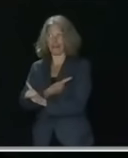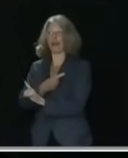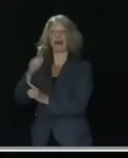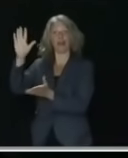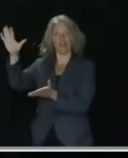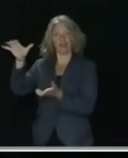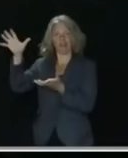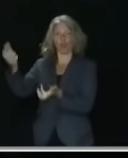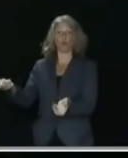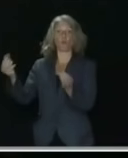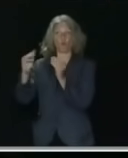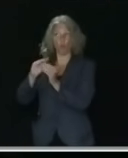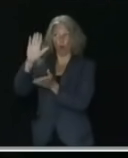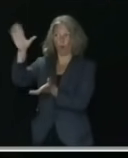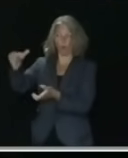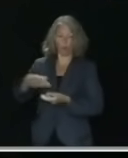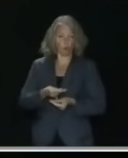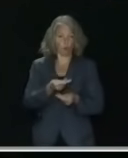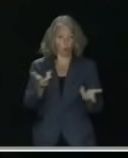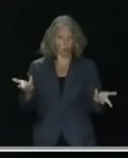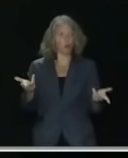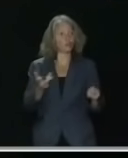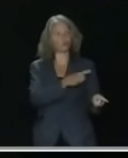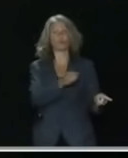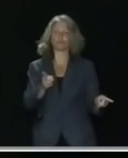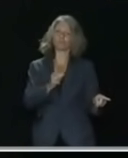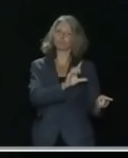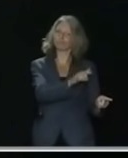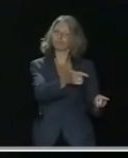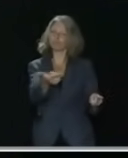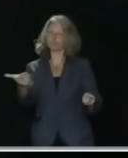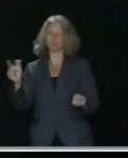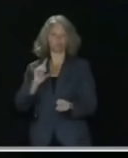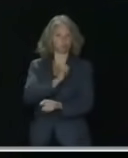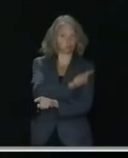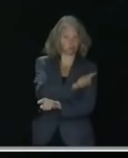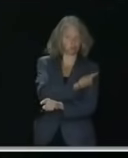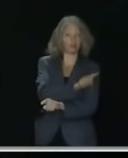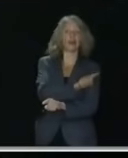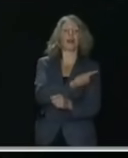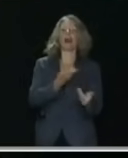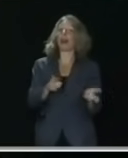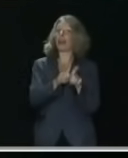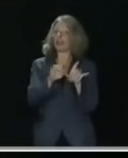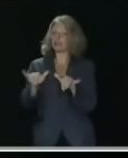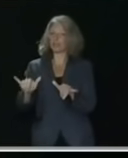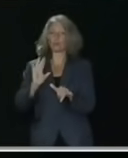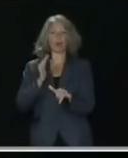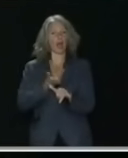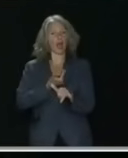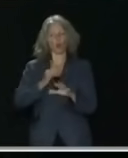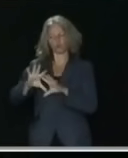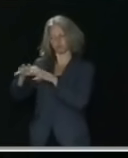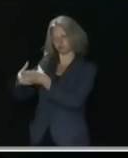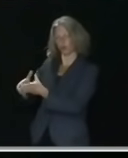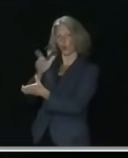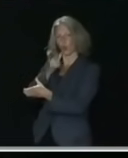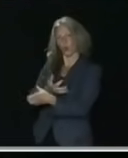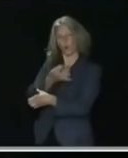THAN NOW, WITH VACCINE UP TAKE INCREASE, SUPPLY HAS INCREASED AND ROLLOUT EXPANDED.